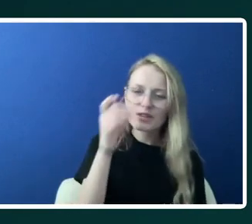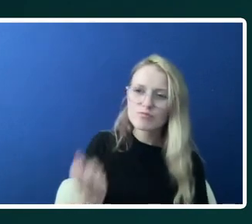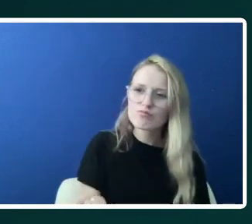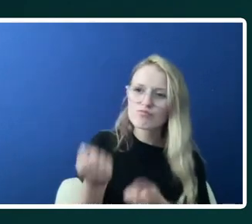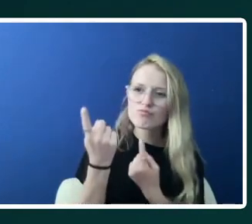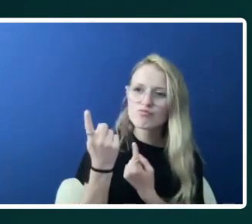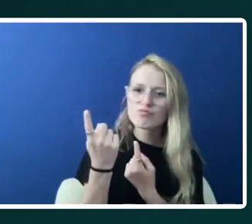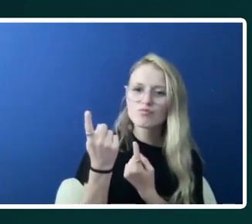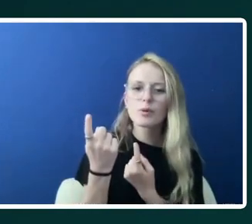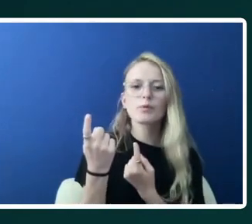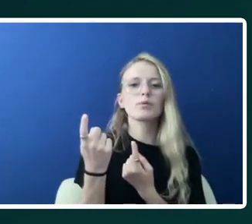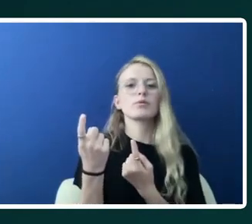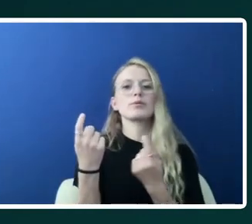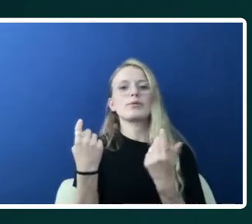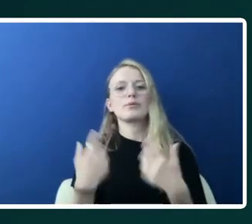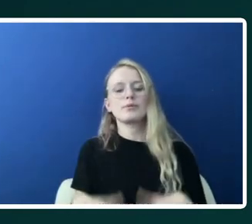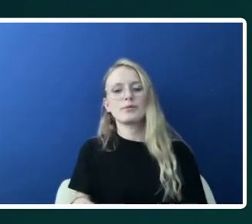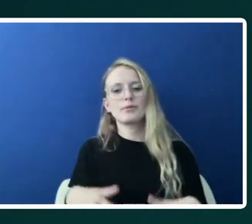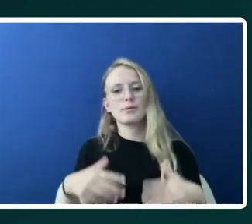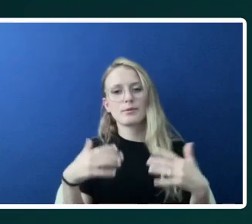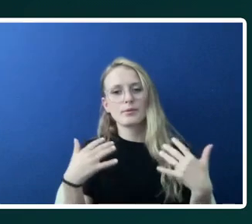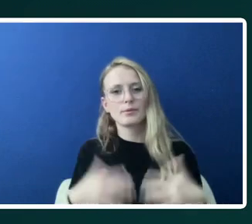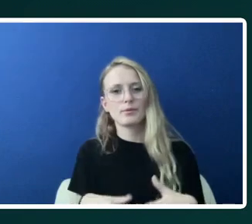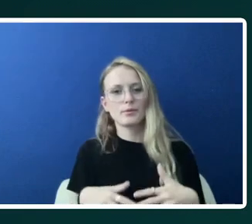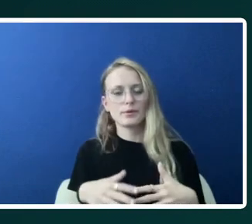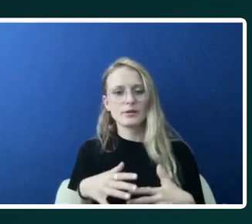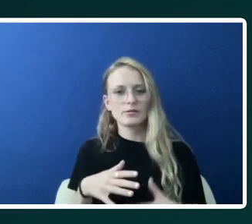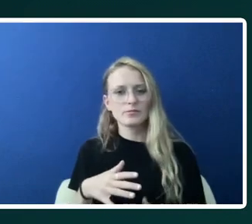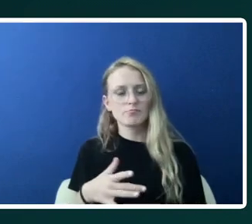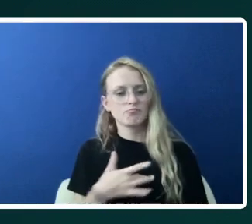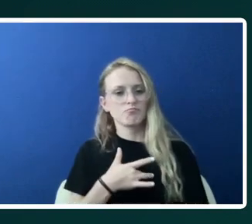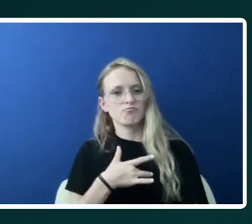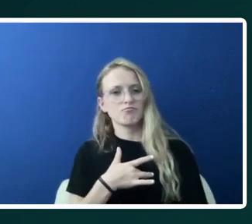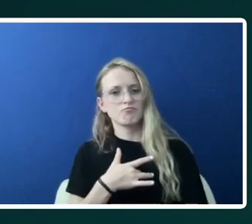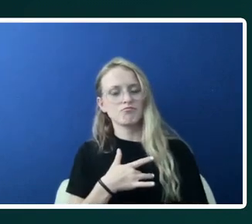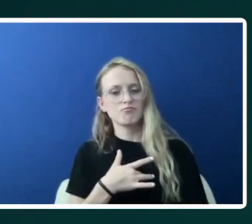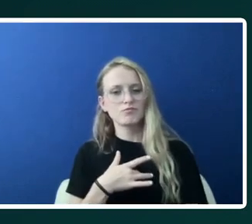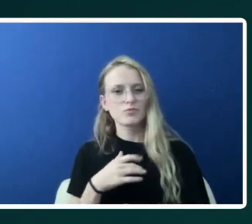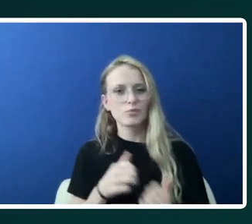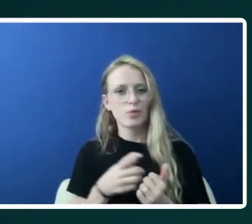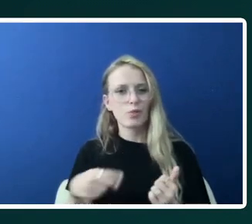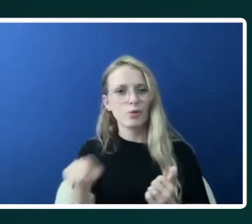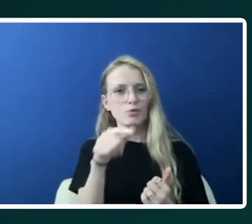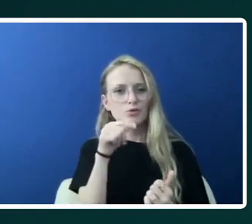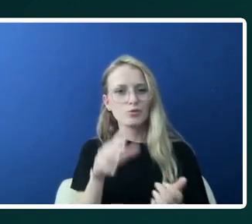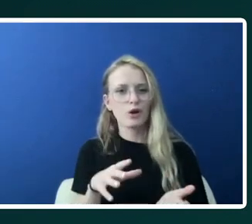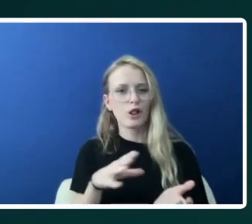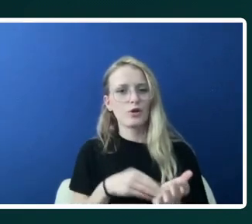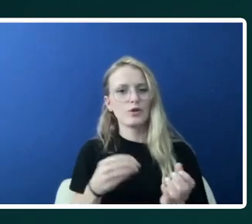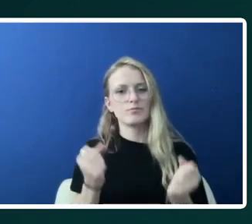had an incredibly profound resonance with multilingual learning families. Showcasing